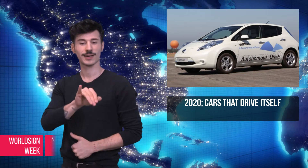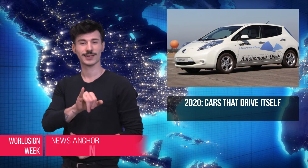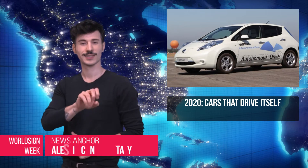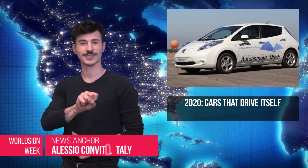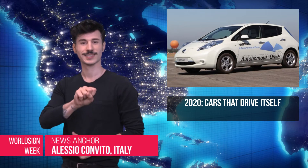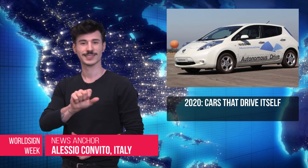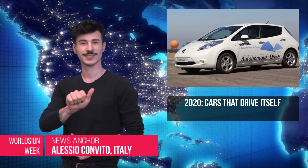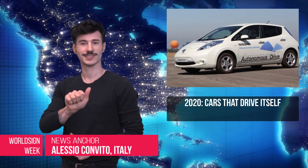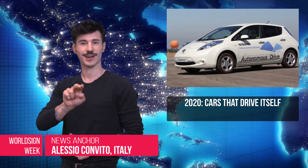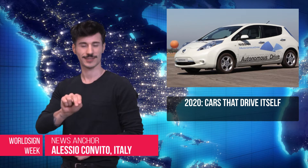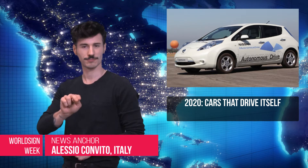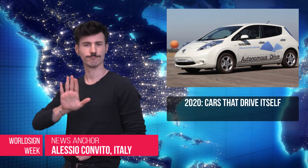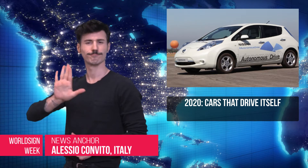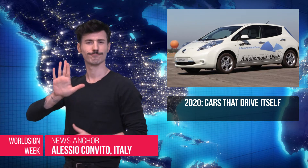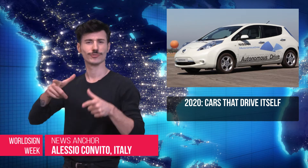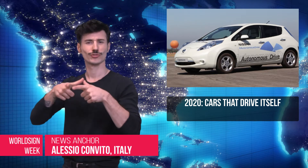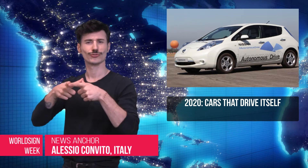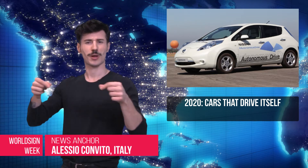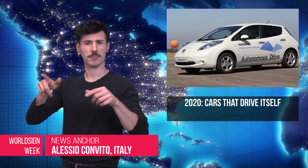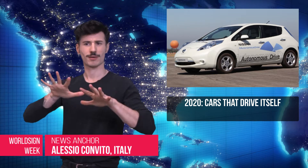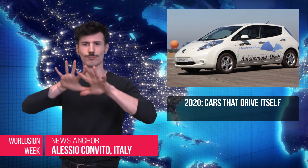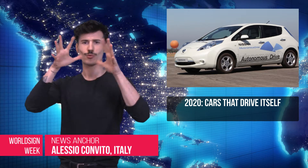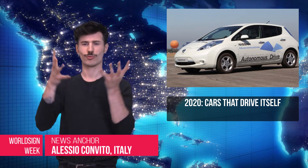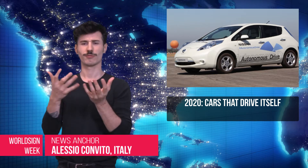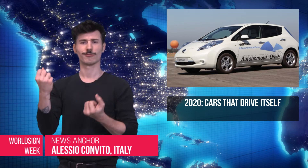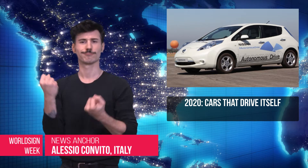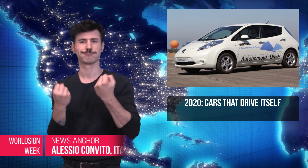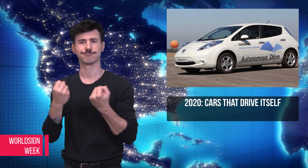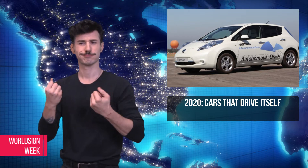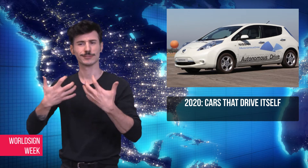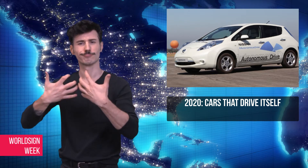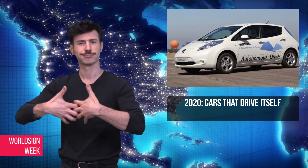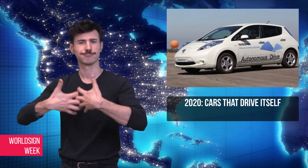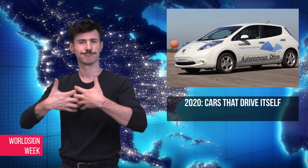[Alessio]: Nissan, a Japanese multinational